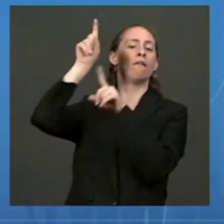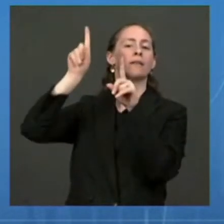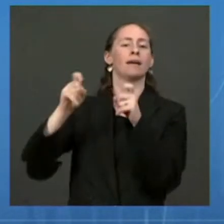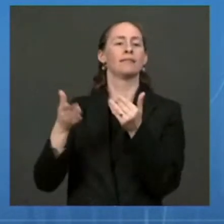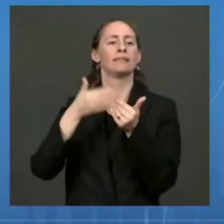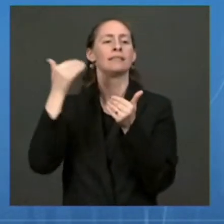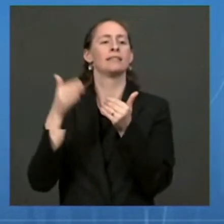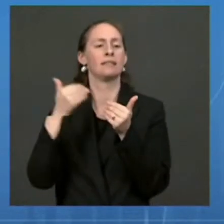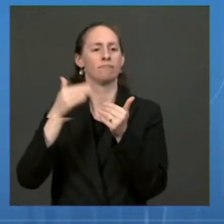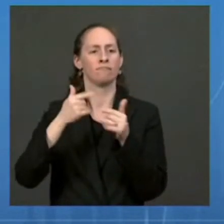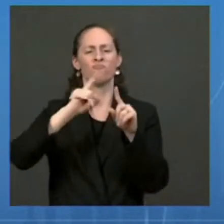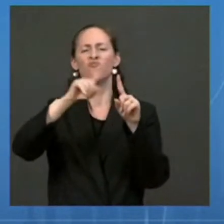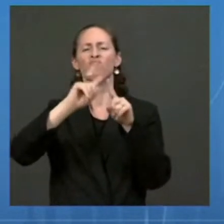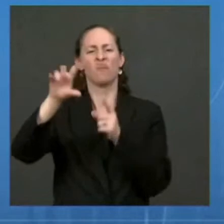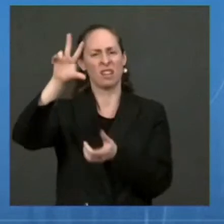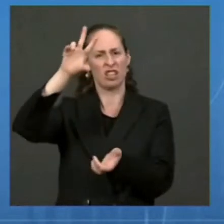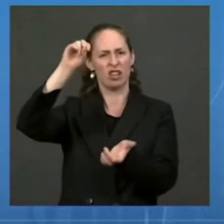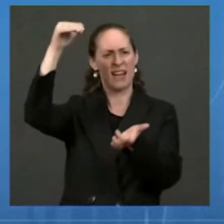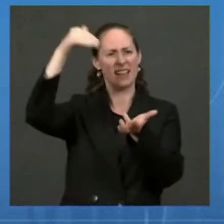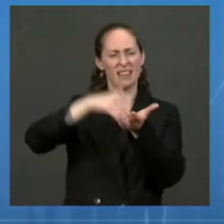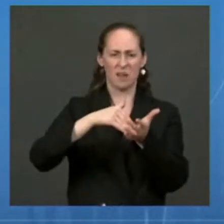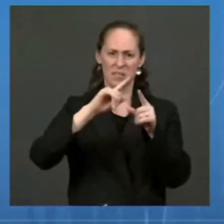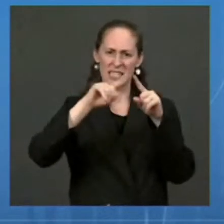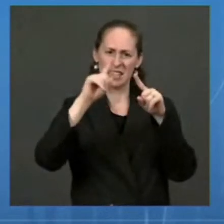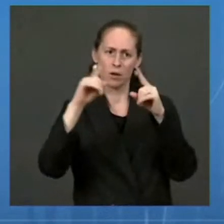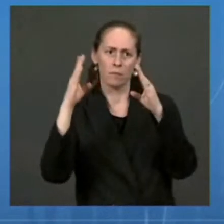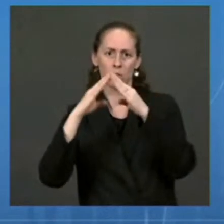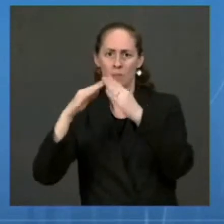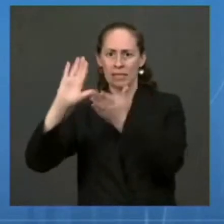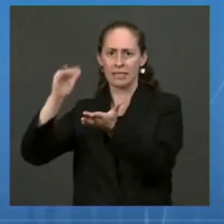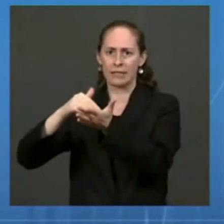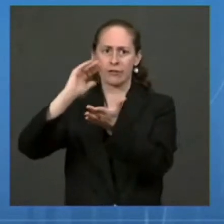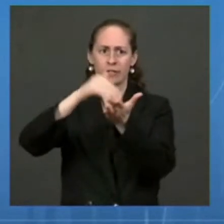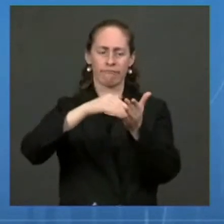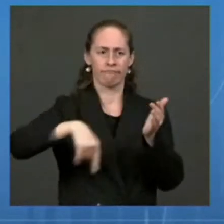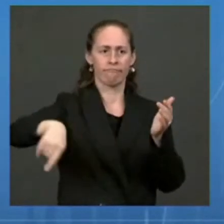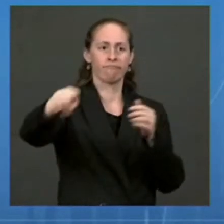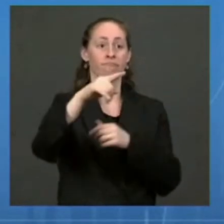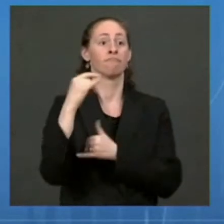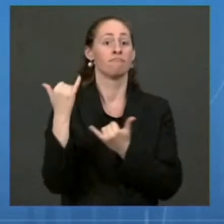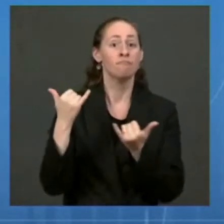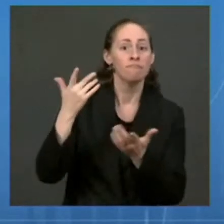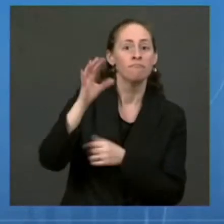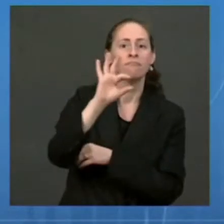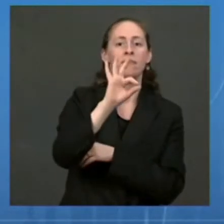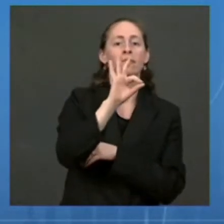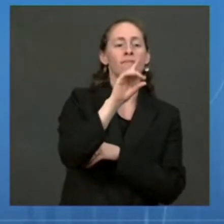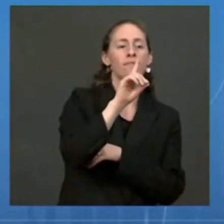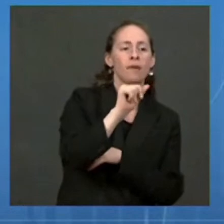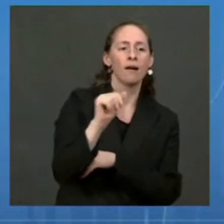WE ARE ALSO ON TRACK TO INCREASE THE NUMBER OF PLACES AMERICANS CAN ACCESS FREE TESTING TO 30,000 COMMUNITY-